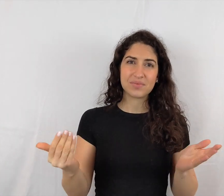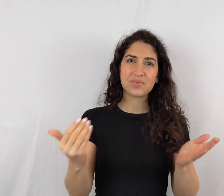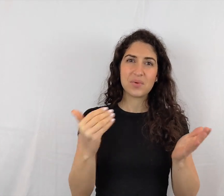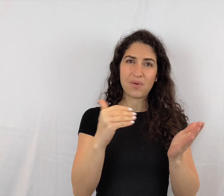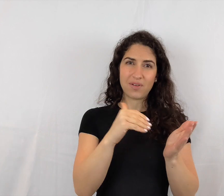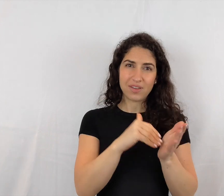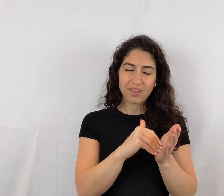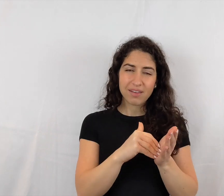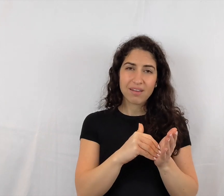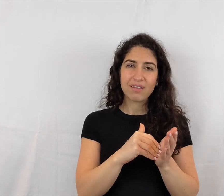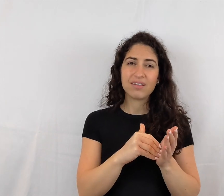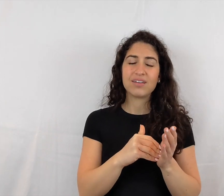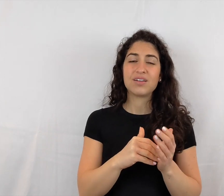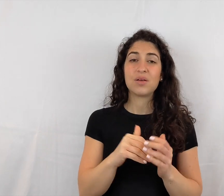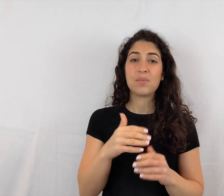Again: